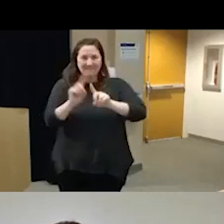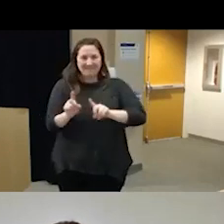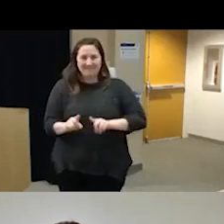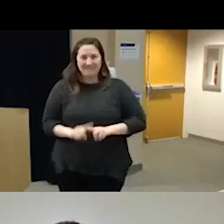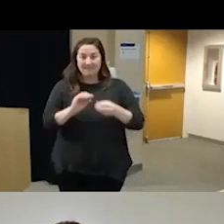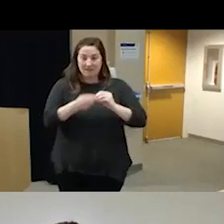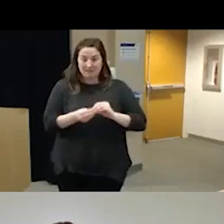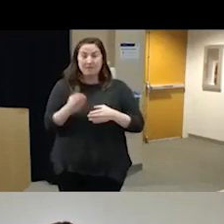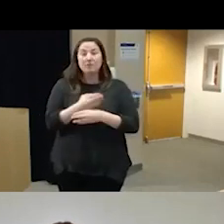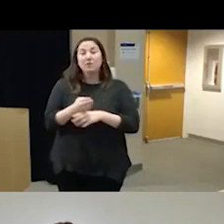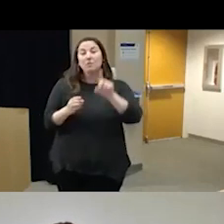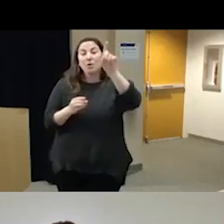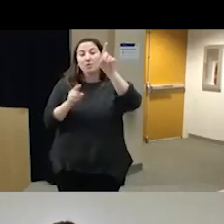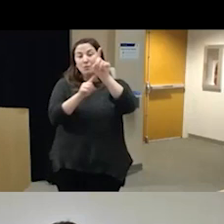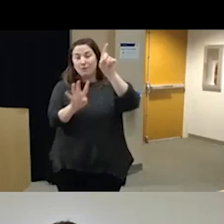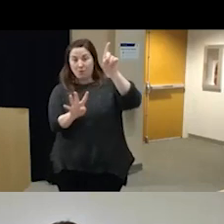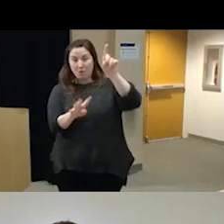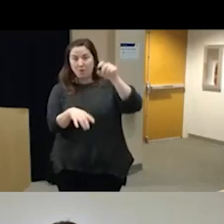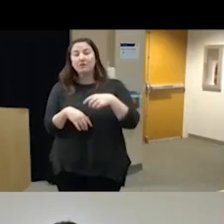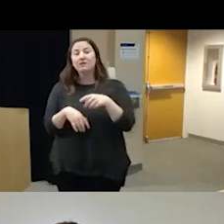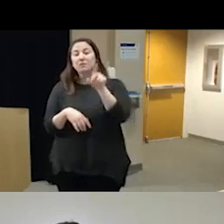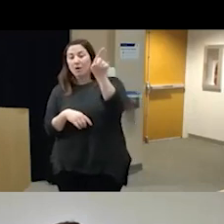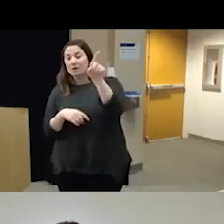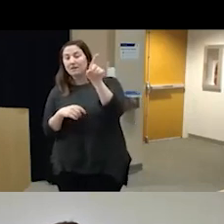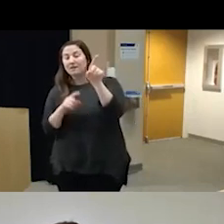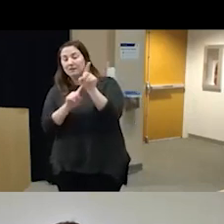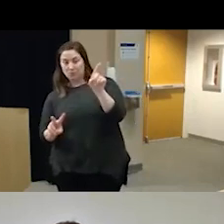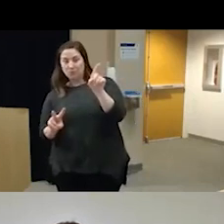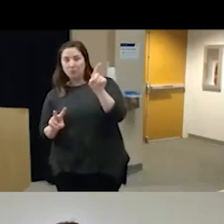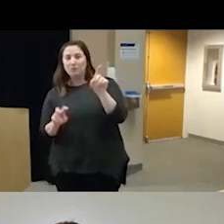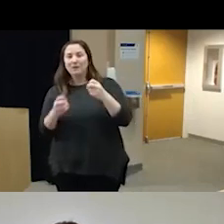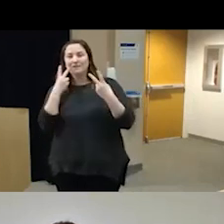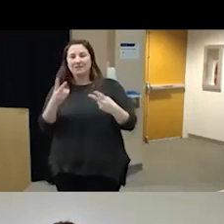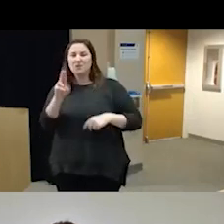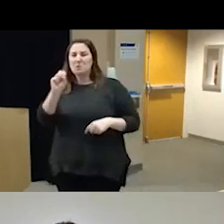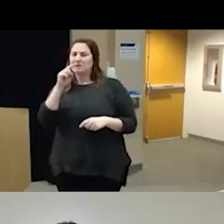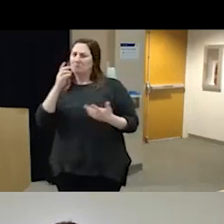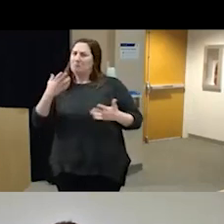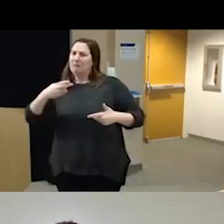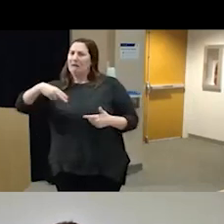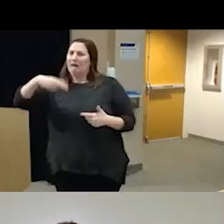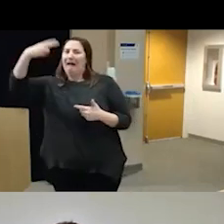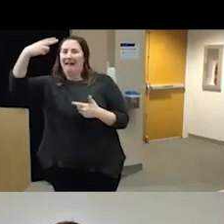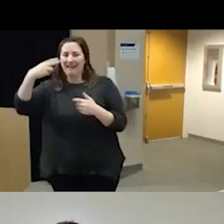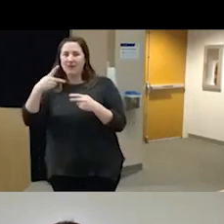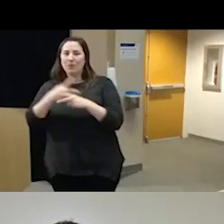and four to one and two and the US is on the upper tersile with one and three people.